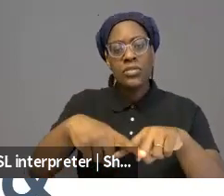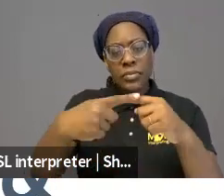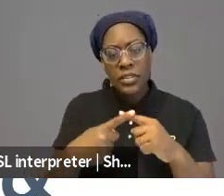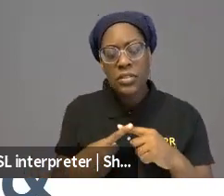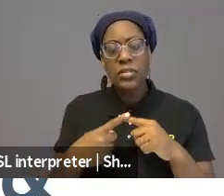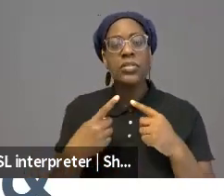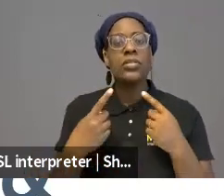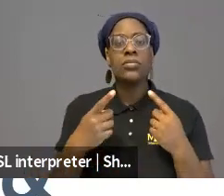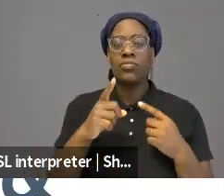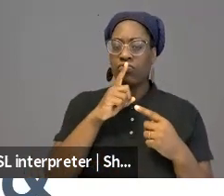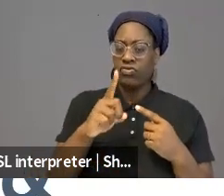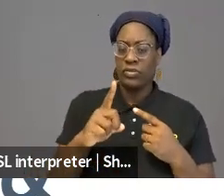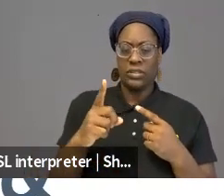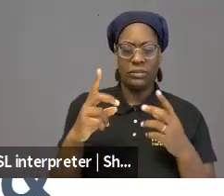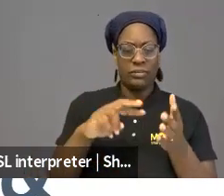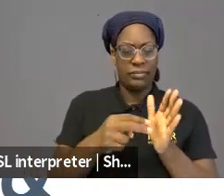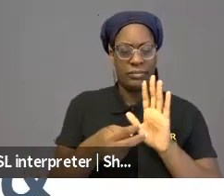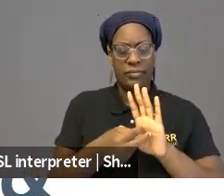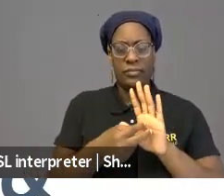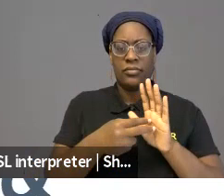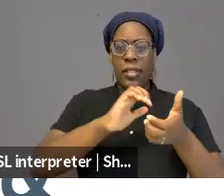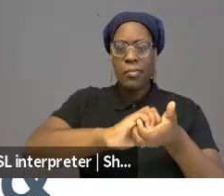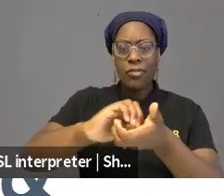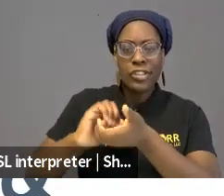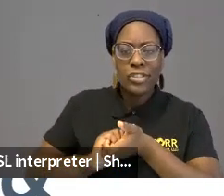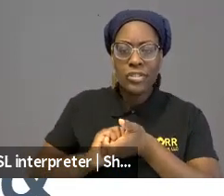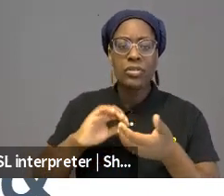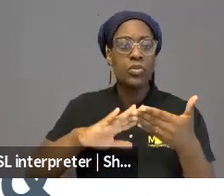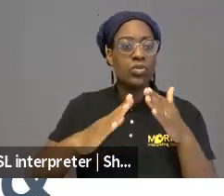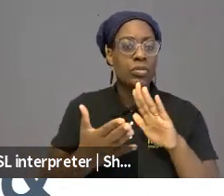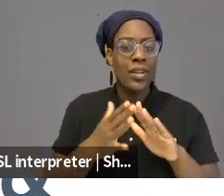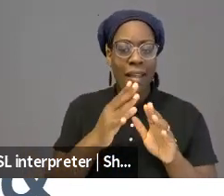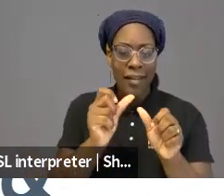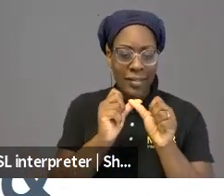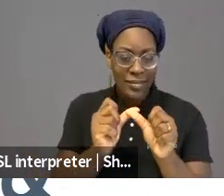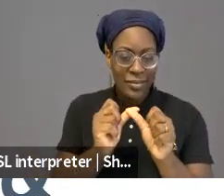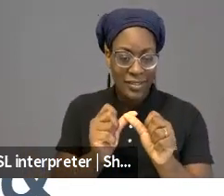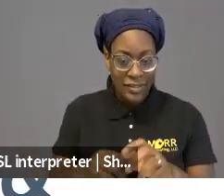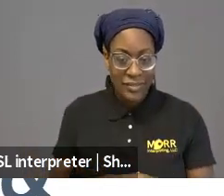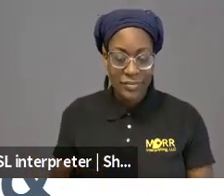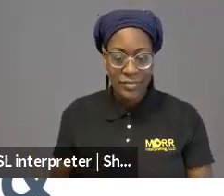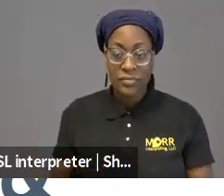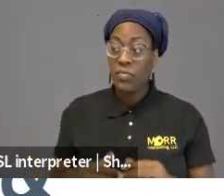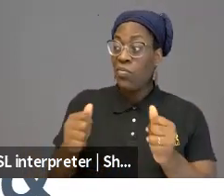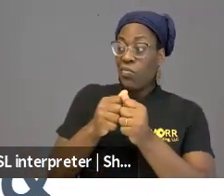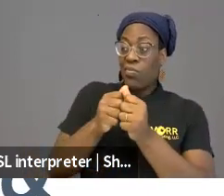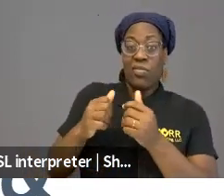and sustainability. Our work is only possible when we are part of a community. Even if this